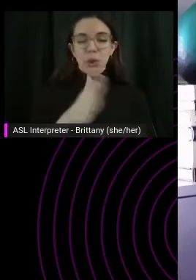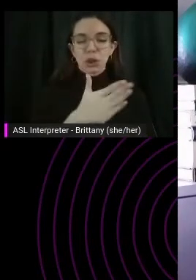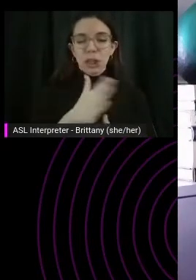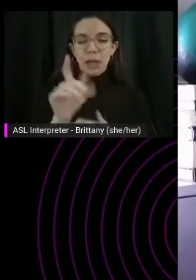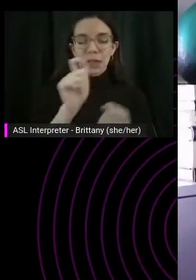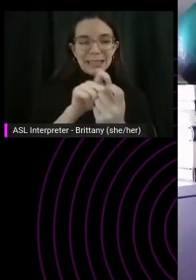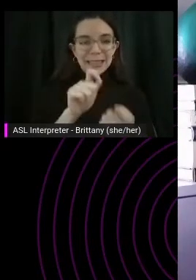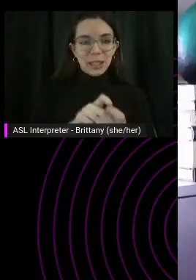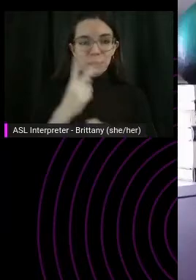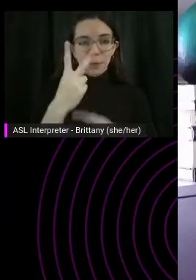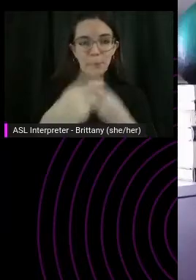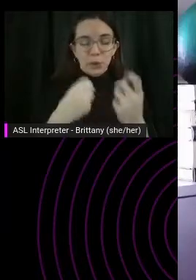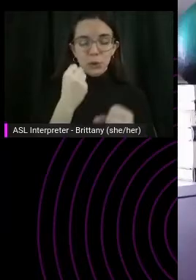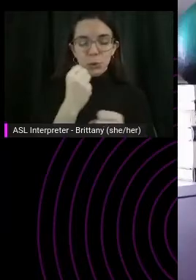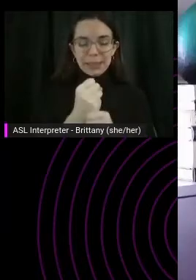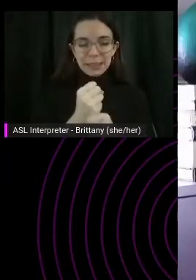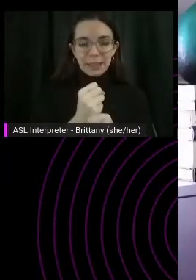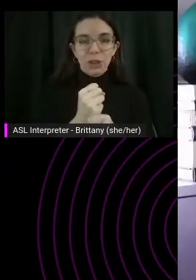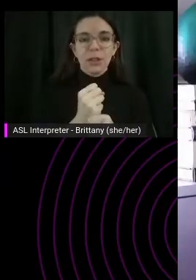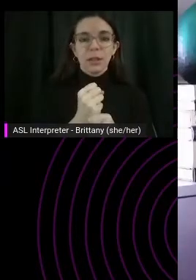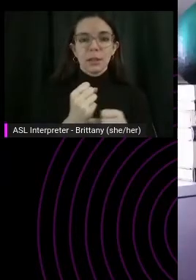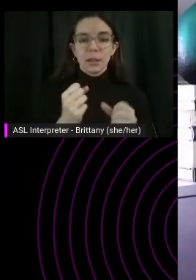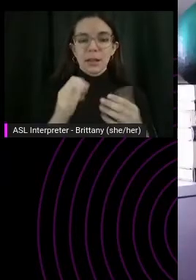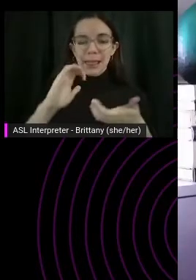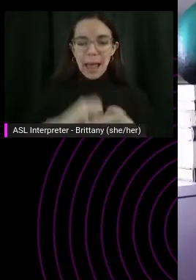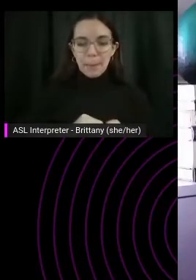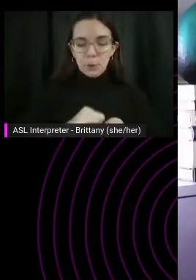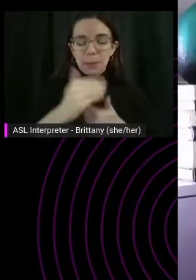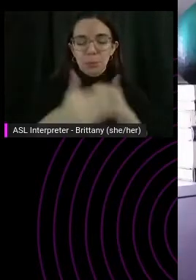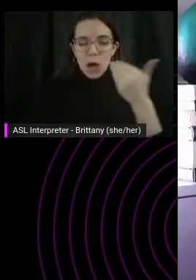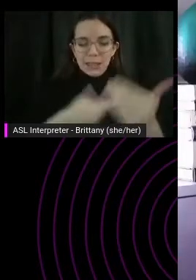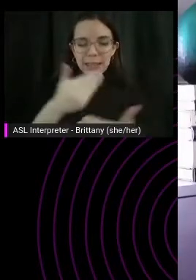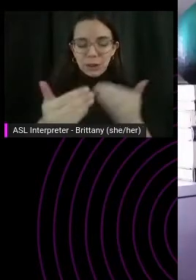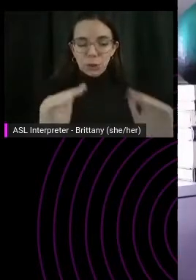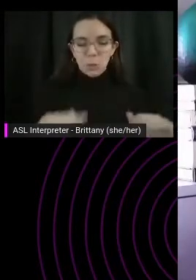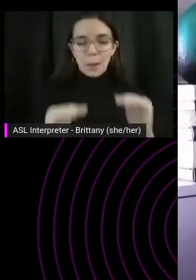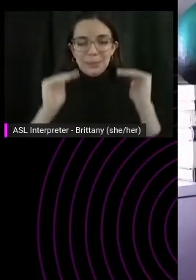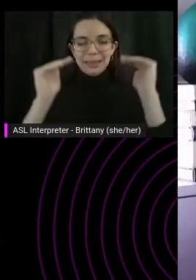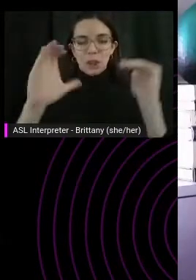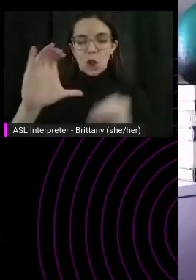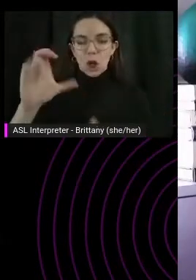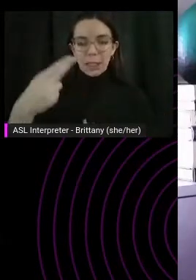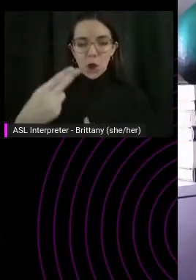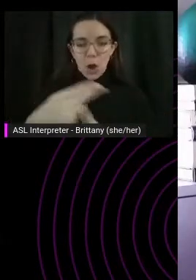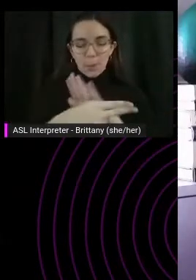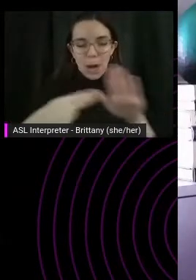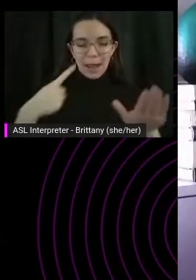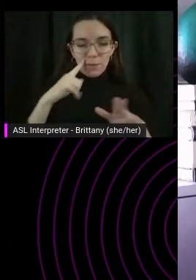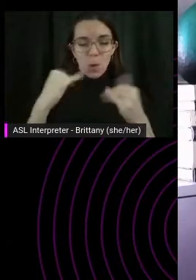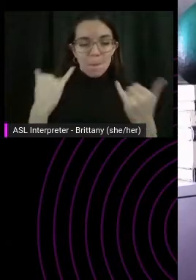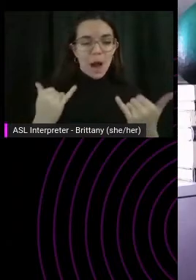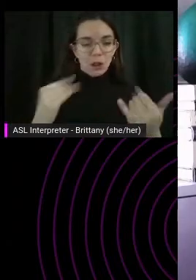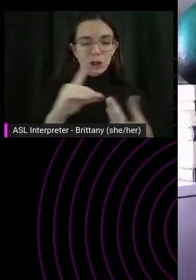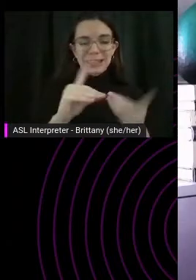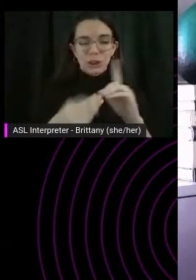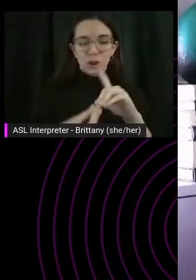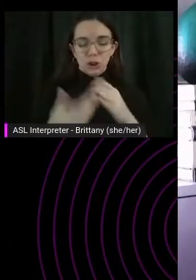to update the iconic Carnegie Hall brand for the modern digital era. Understandably, most arts organizations